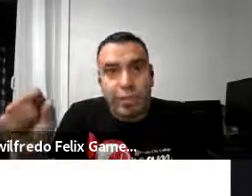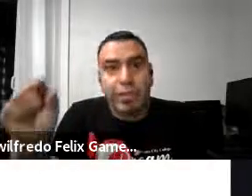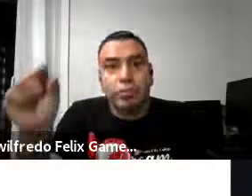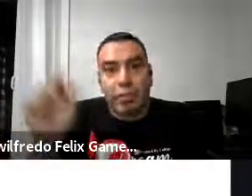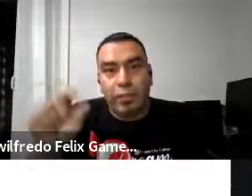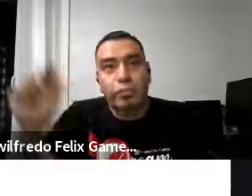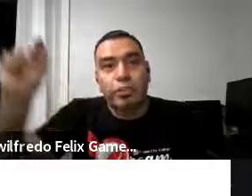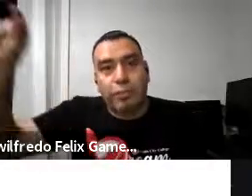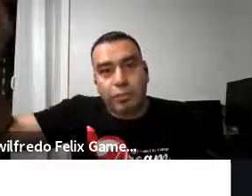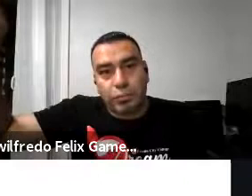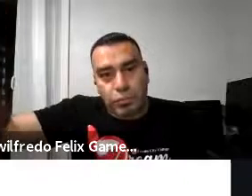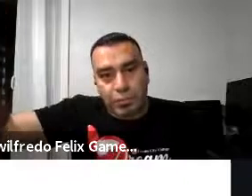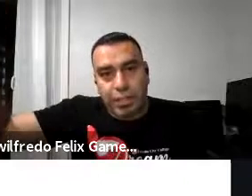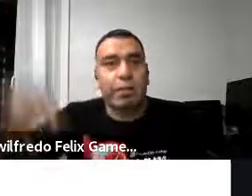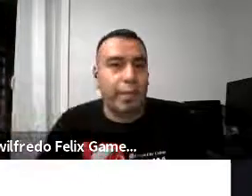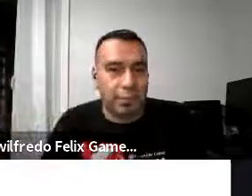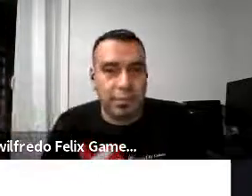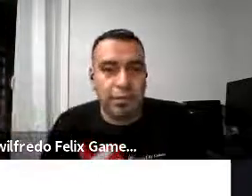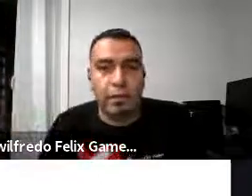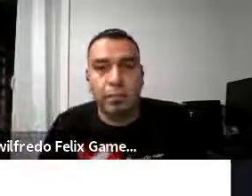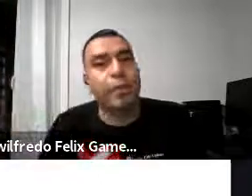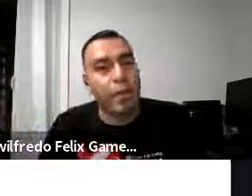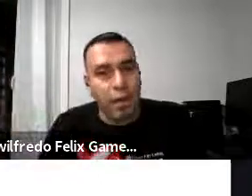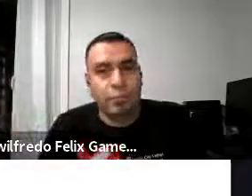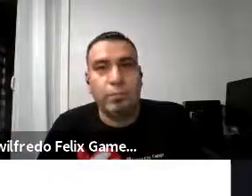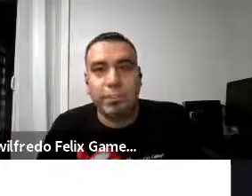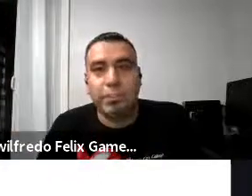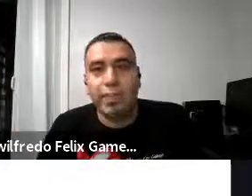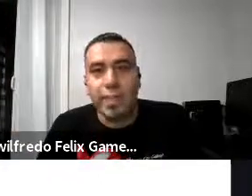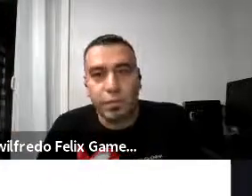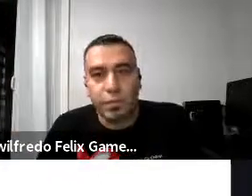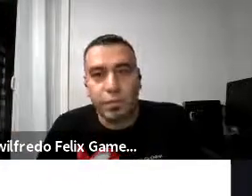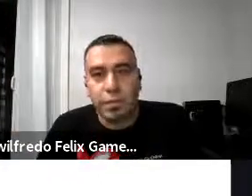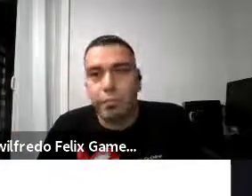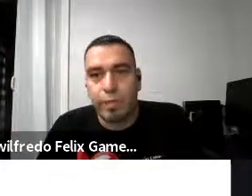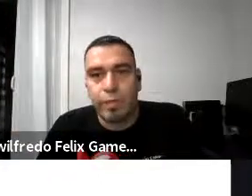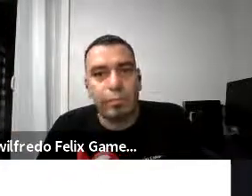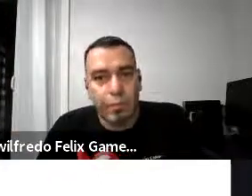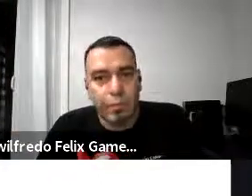that way, they can use the other two years of Fresno State because there as you can see, their financial aid is very, very limited.